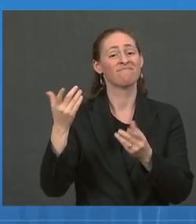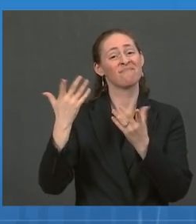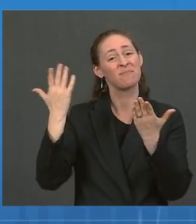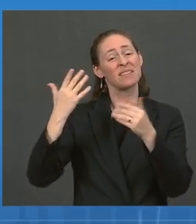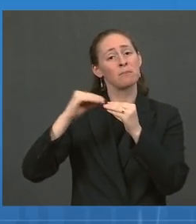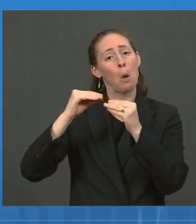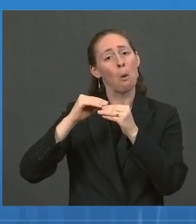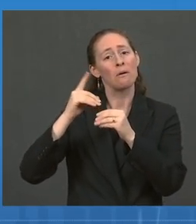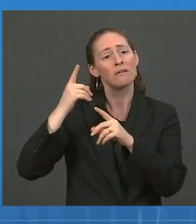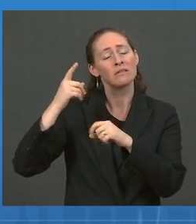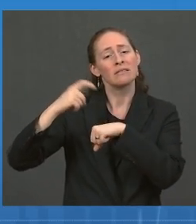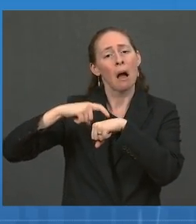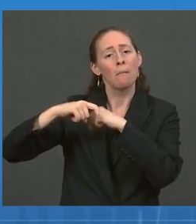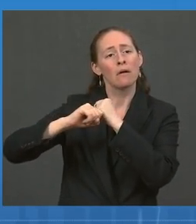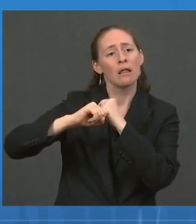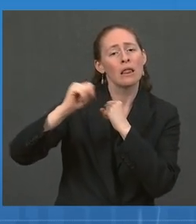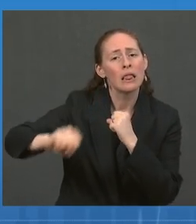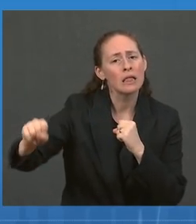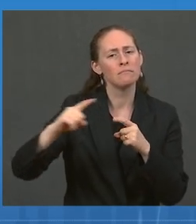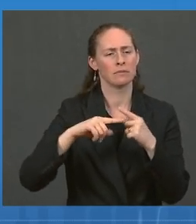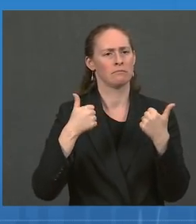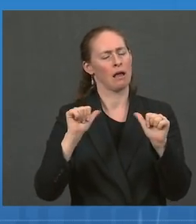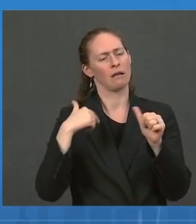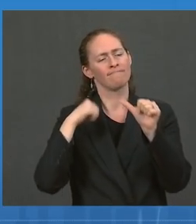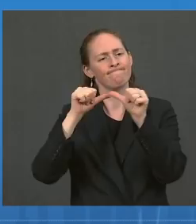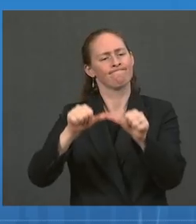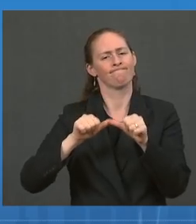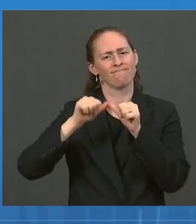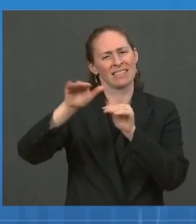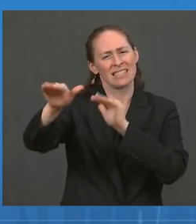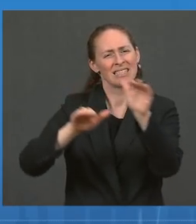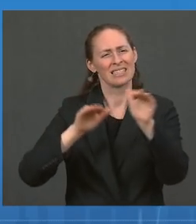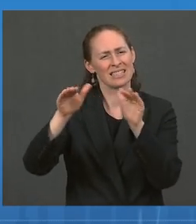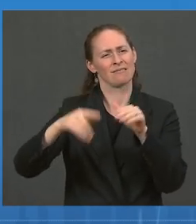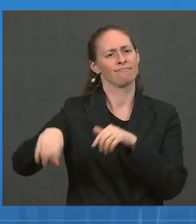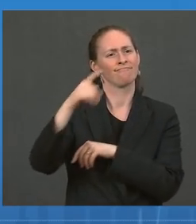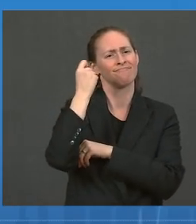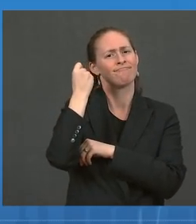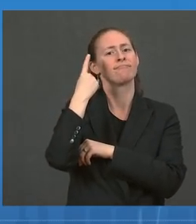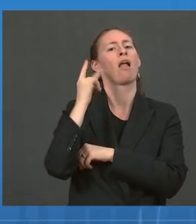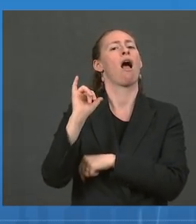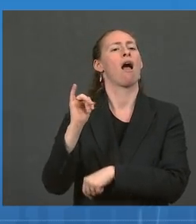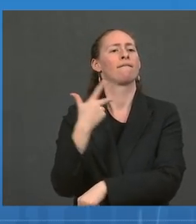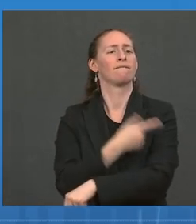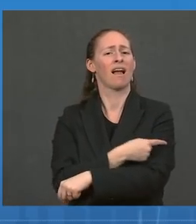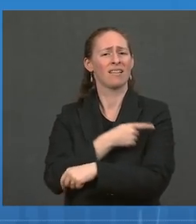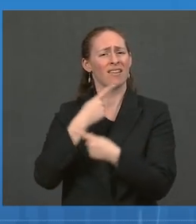on reaching everyone, making sure people know the vaccines do work -- safe and effective.